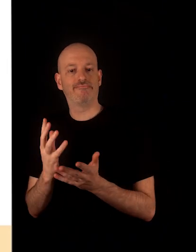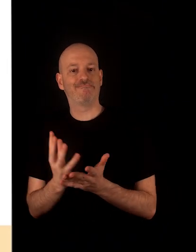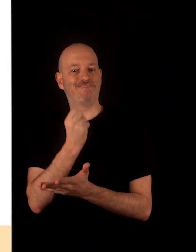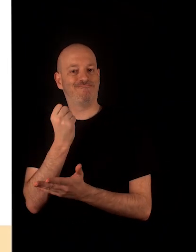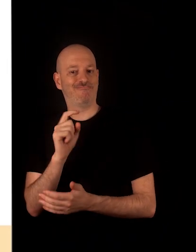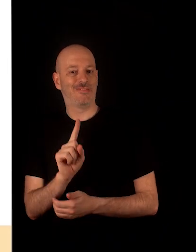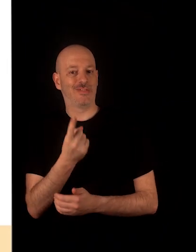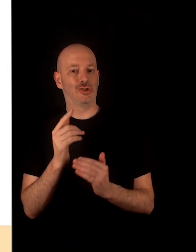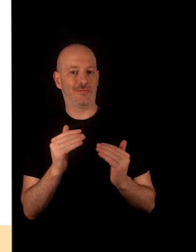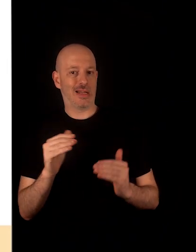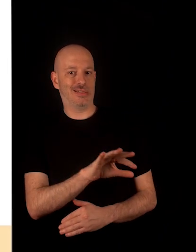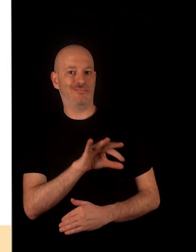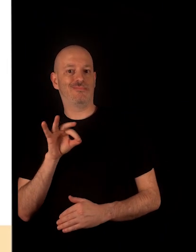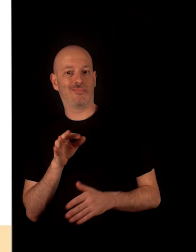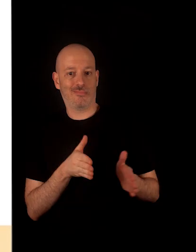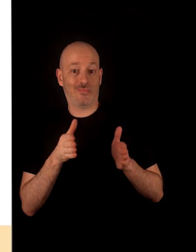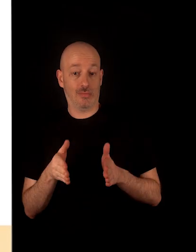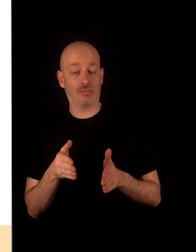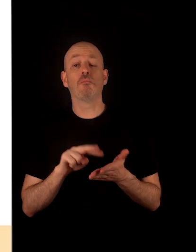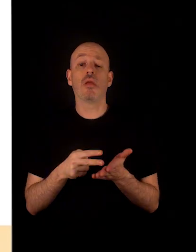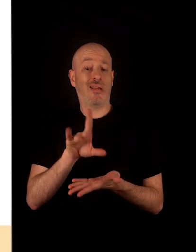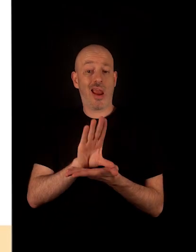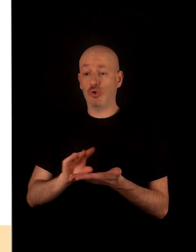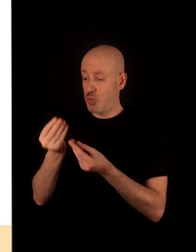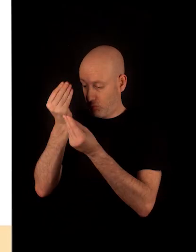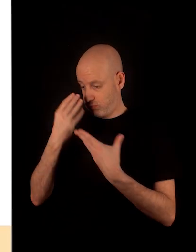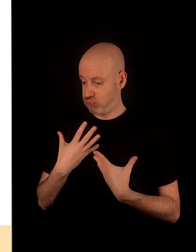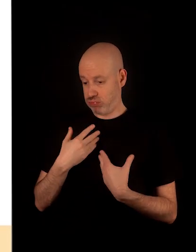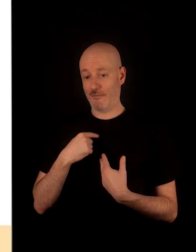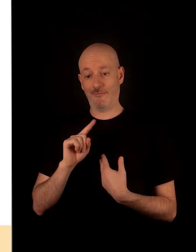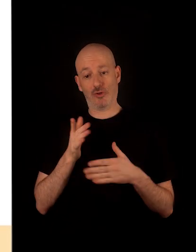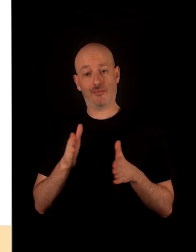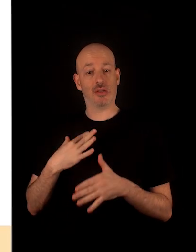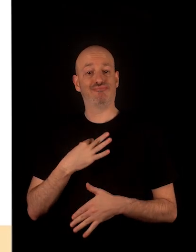legal entities find their participants. In the case of the open call,